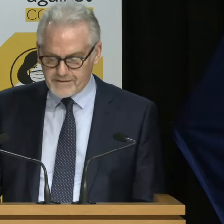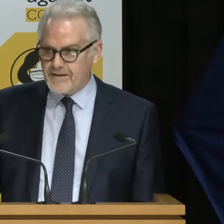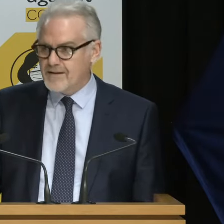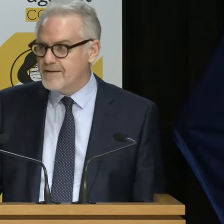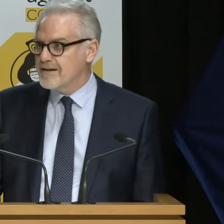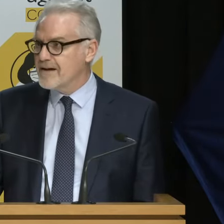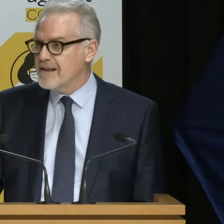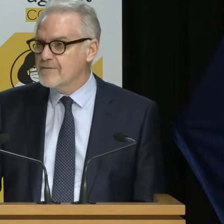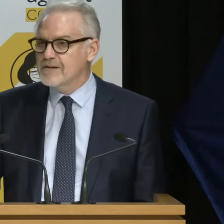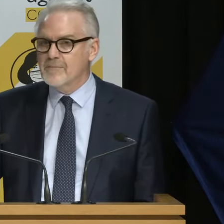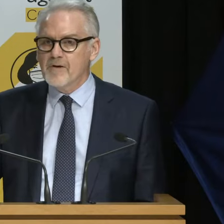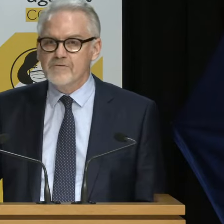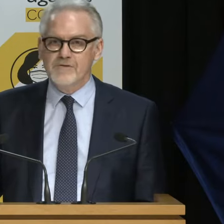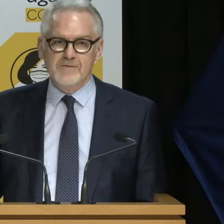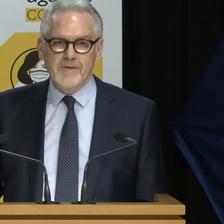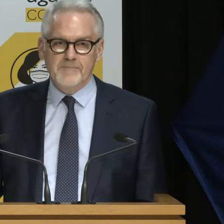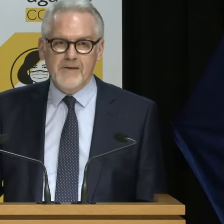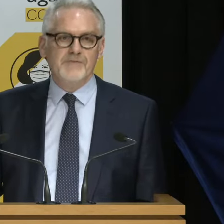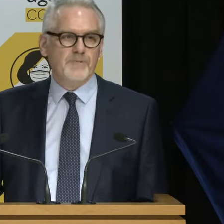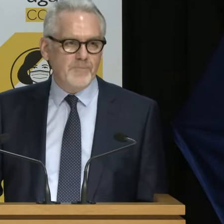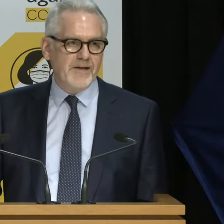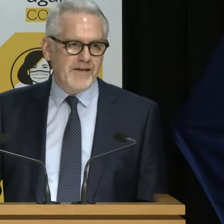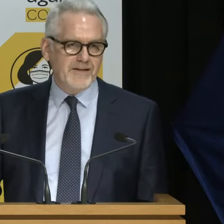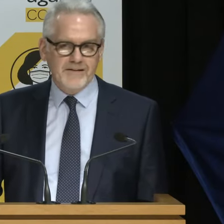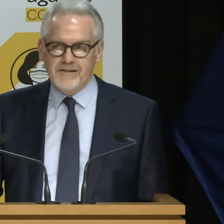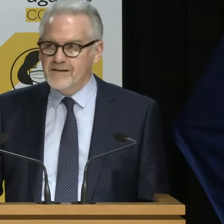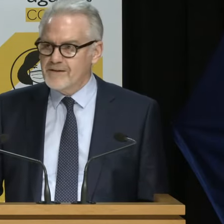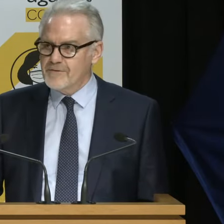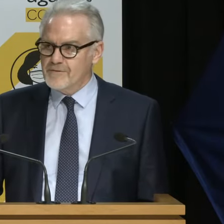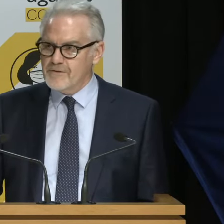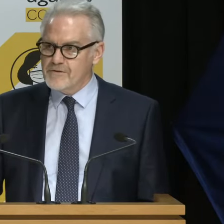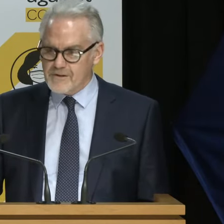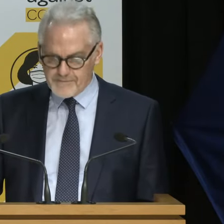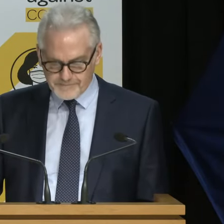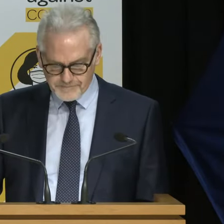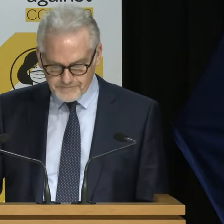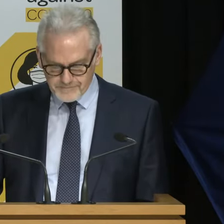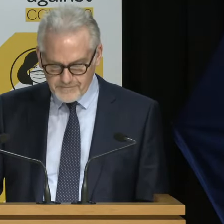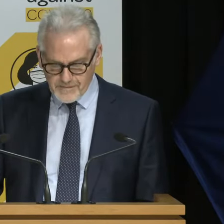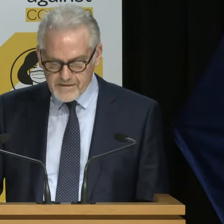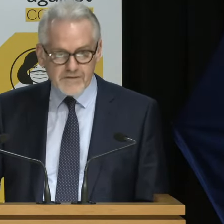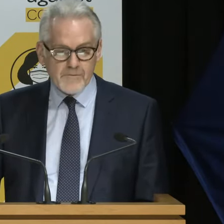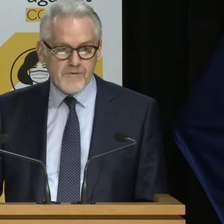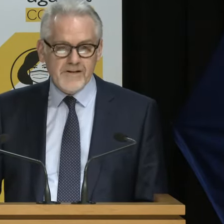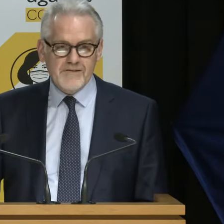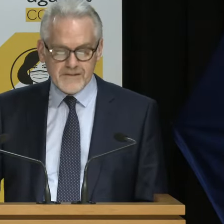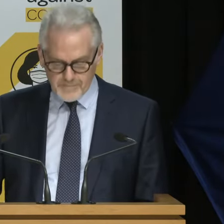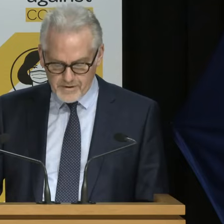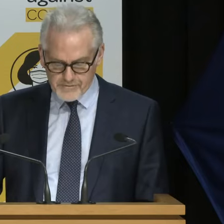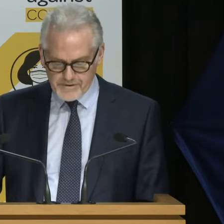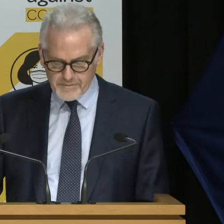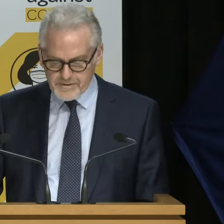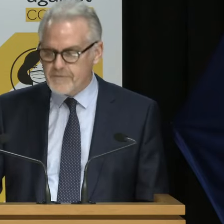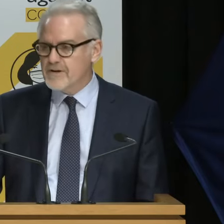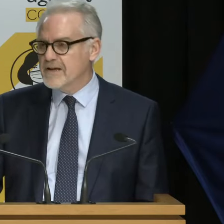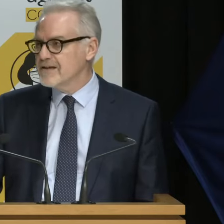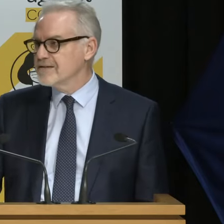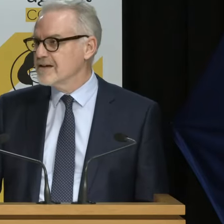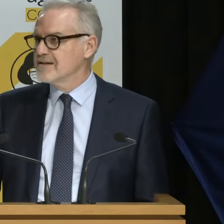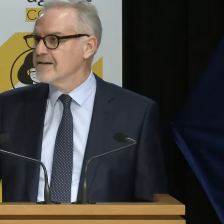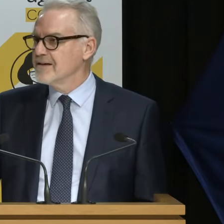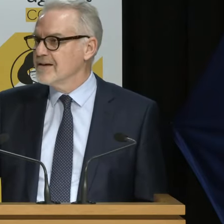as equity of access.